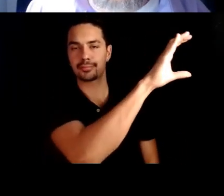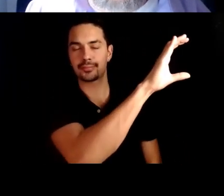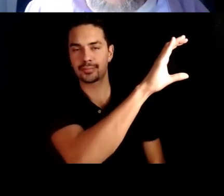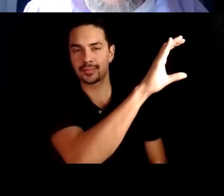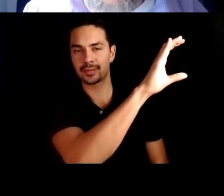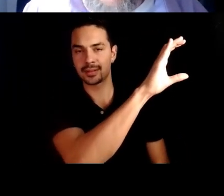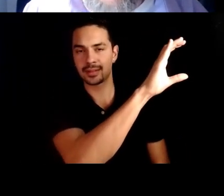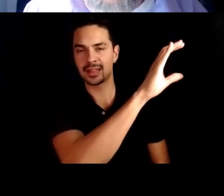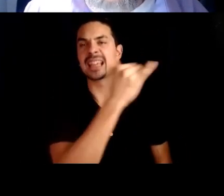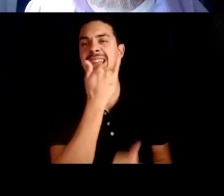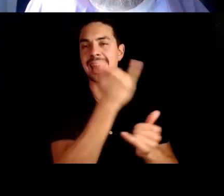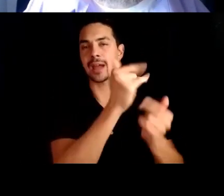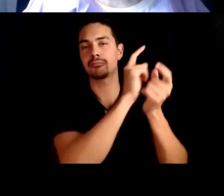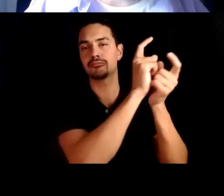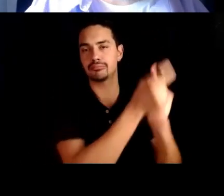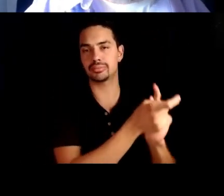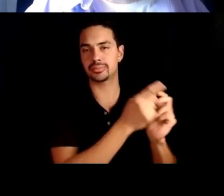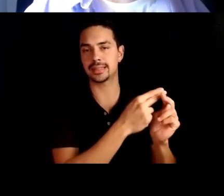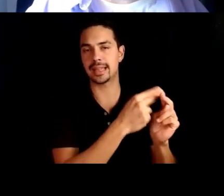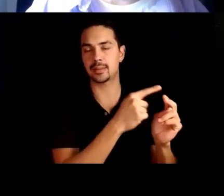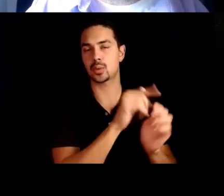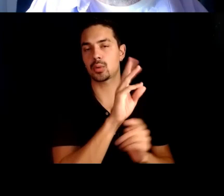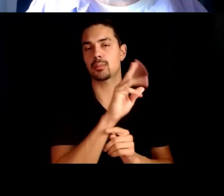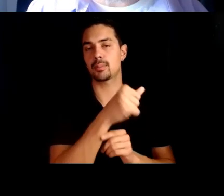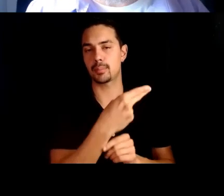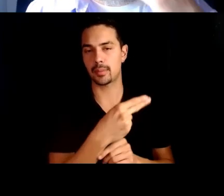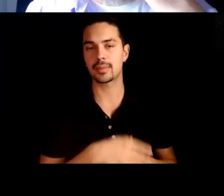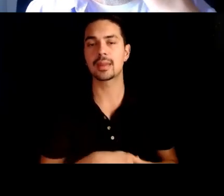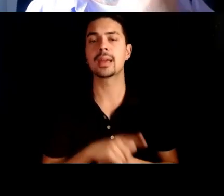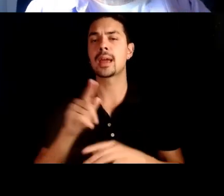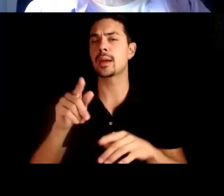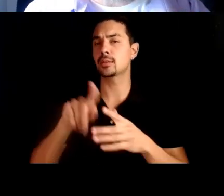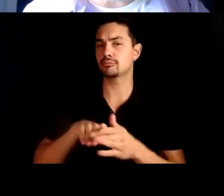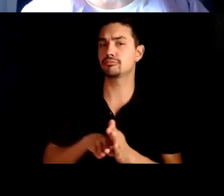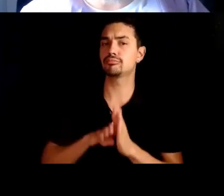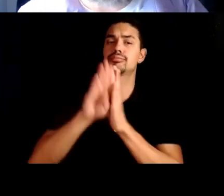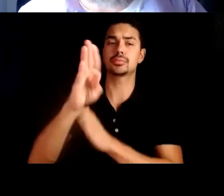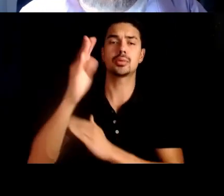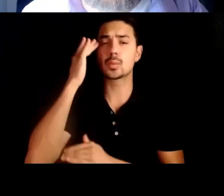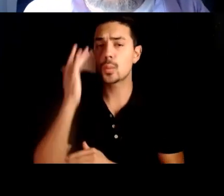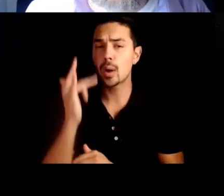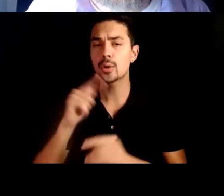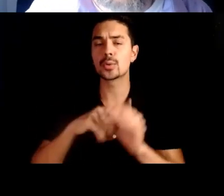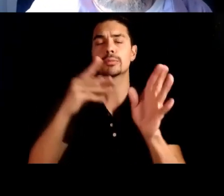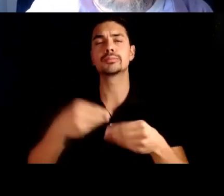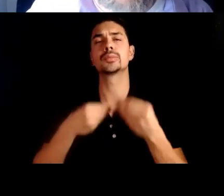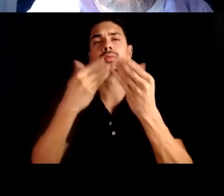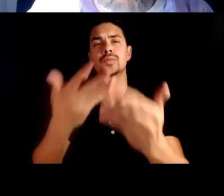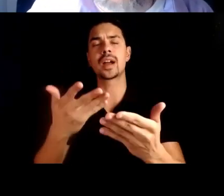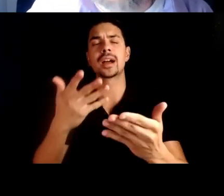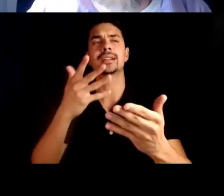and trans clients and to provide a roadmap for providers who were unfamiliar with working with trans clients,